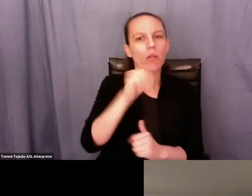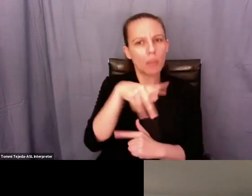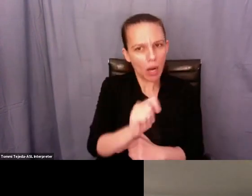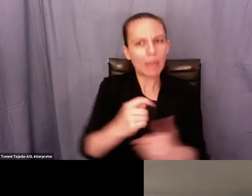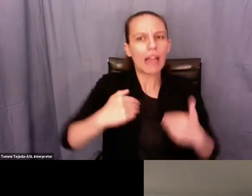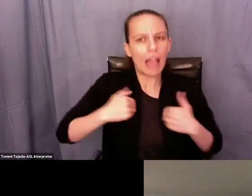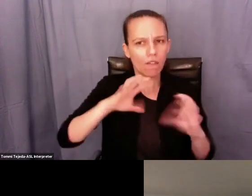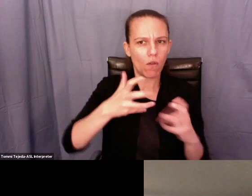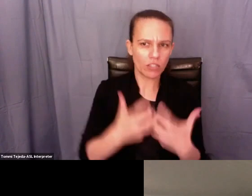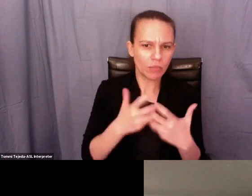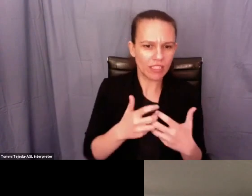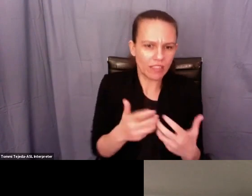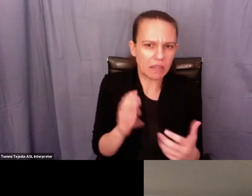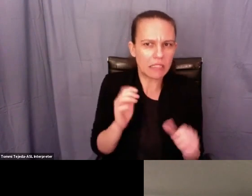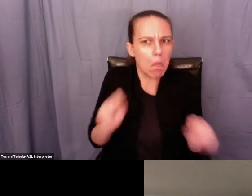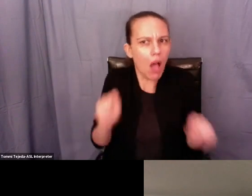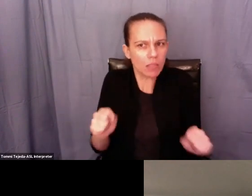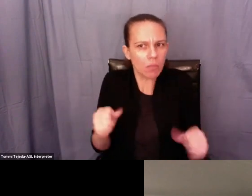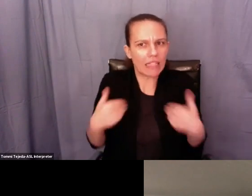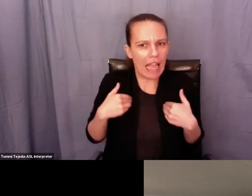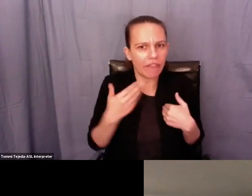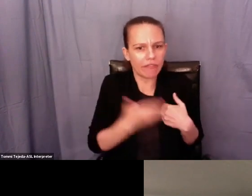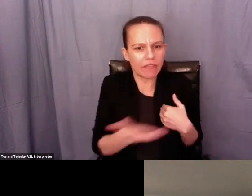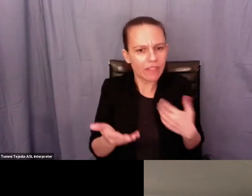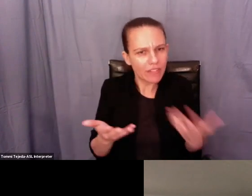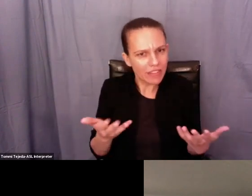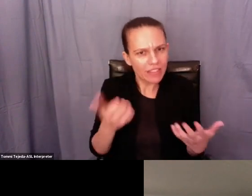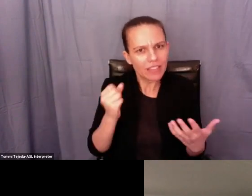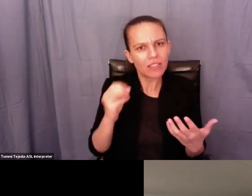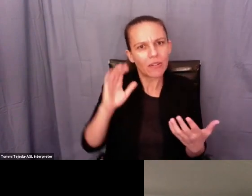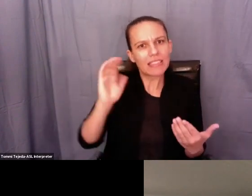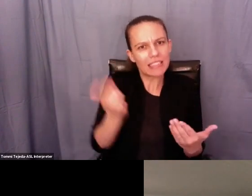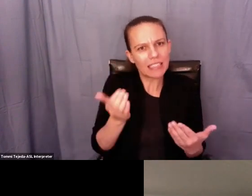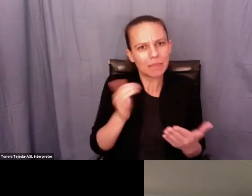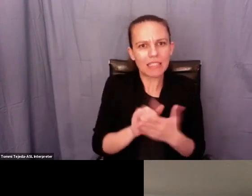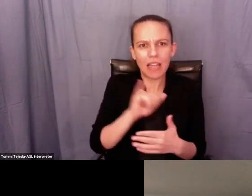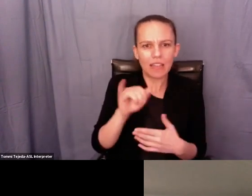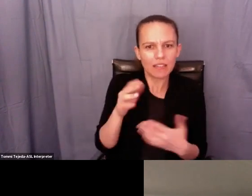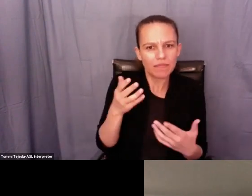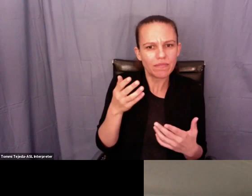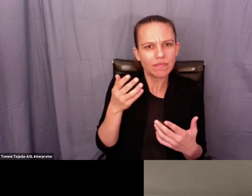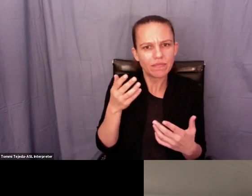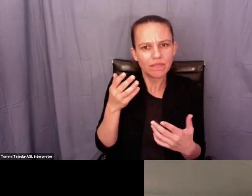that one exists in there and so it seems that would be right in some